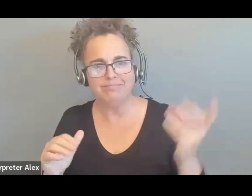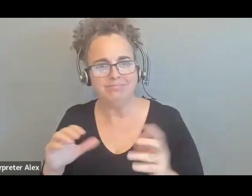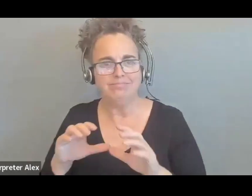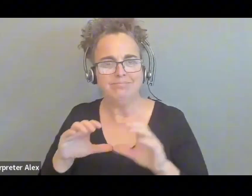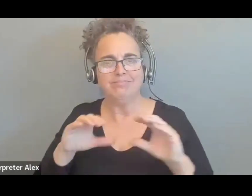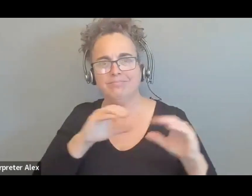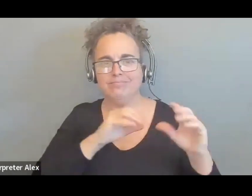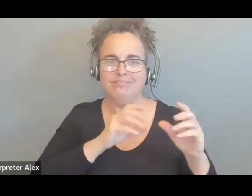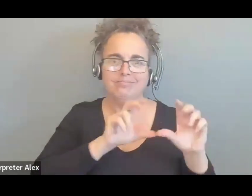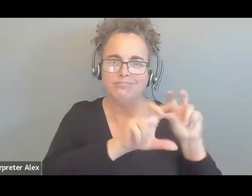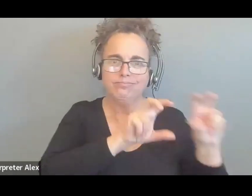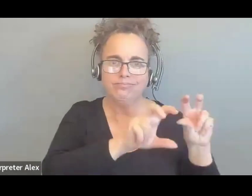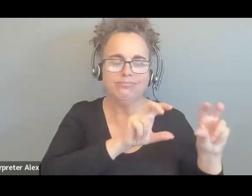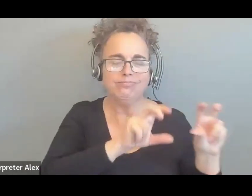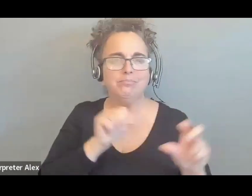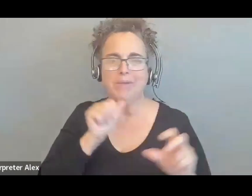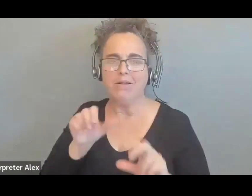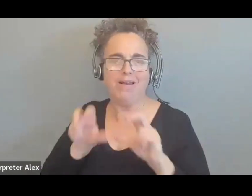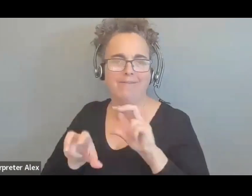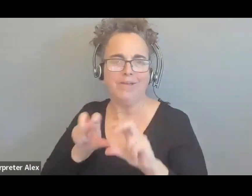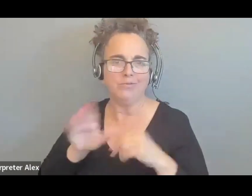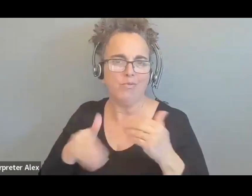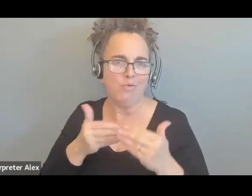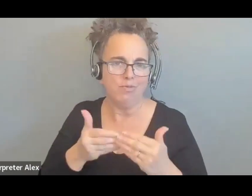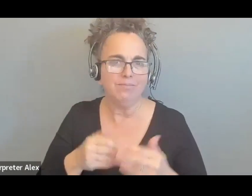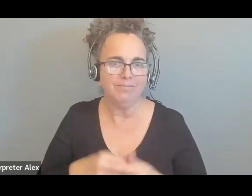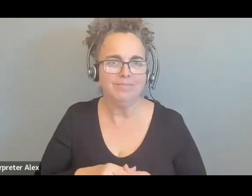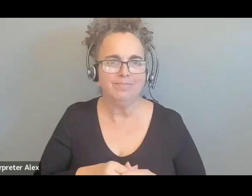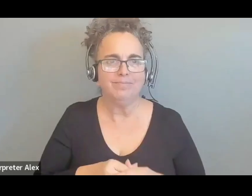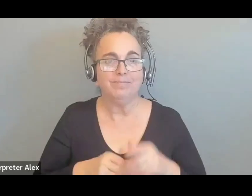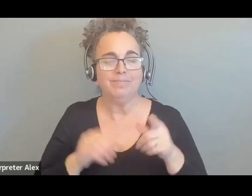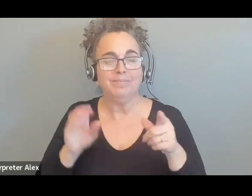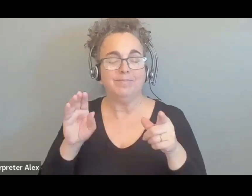tangible opportunities I think. Okay. I think that's a good segue